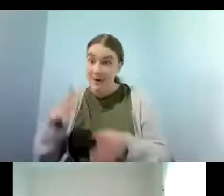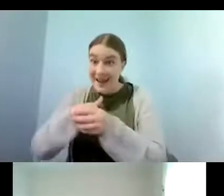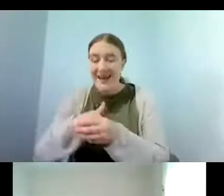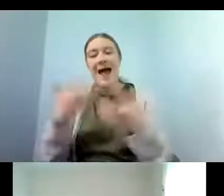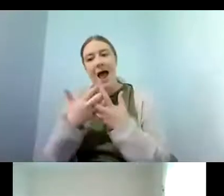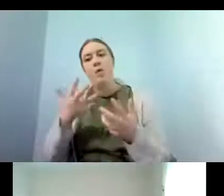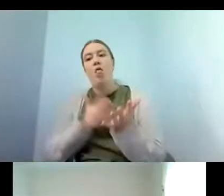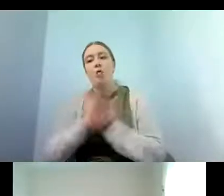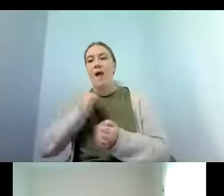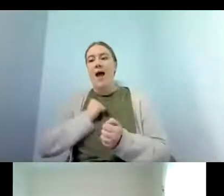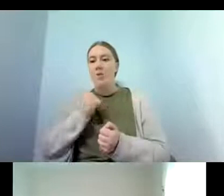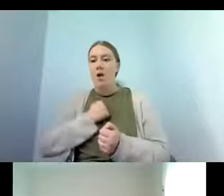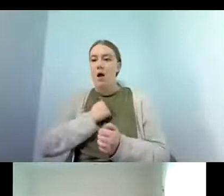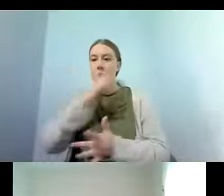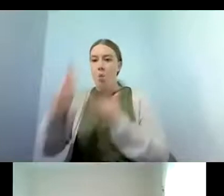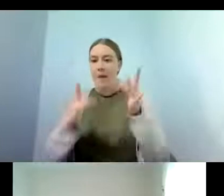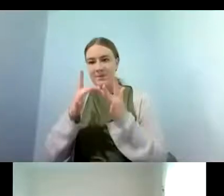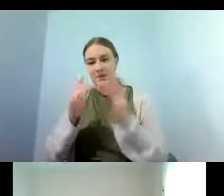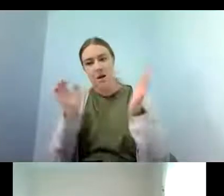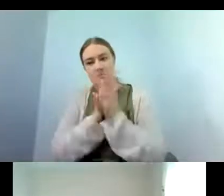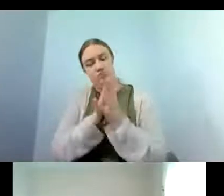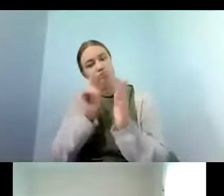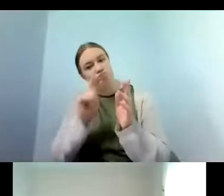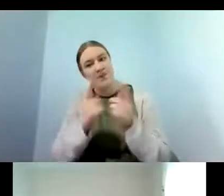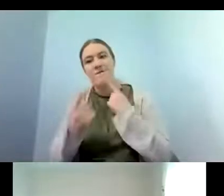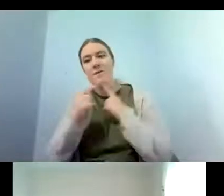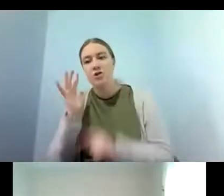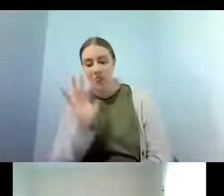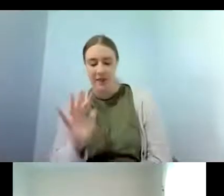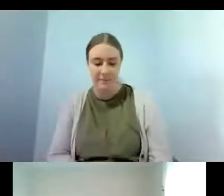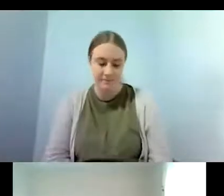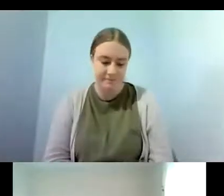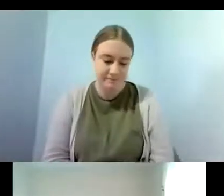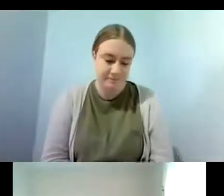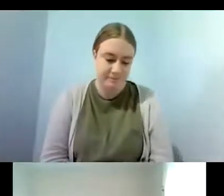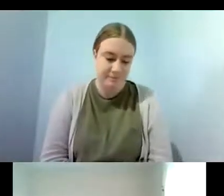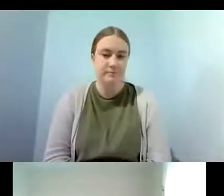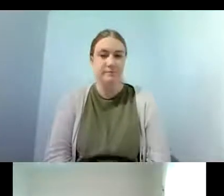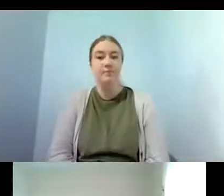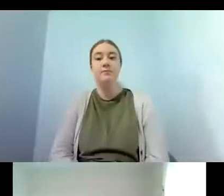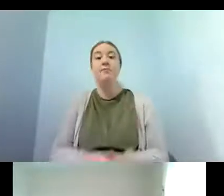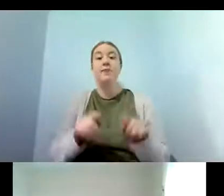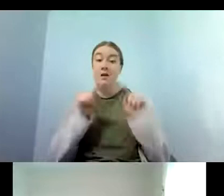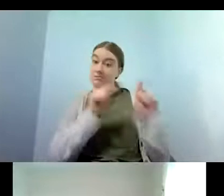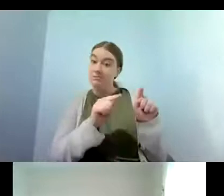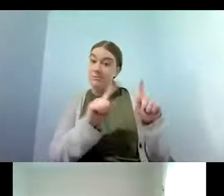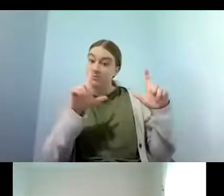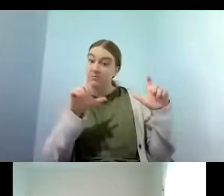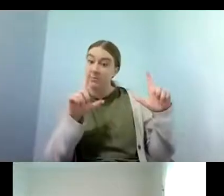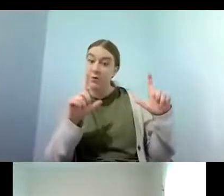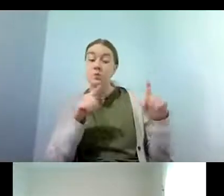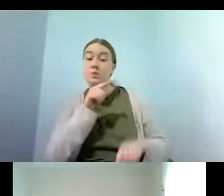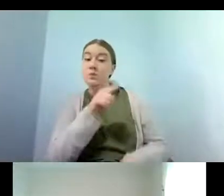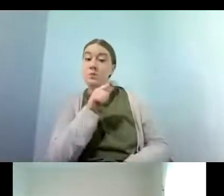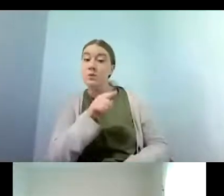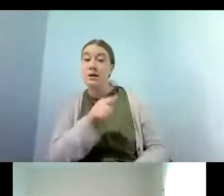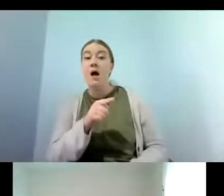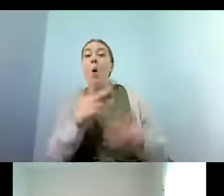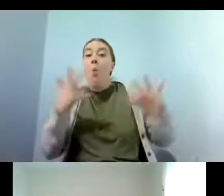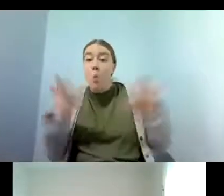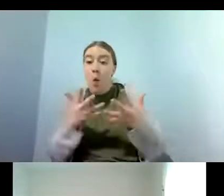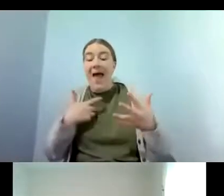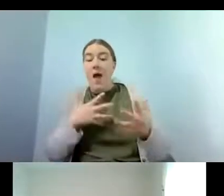going to post a link to now um and this is just um an image of where we count the fish in tewkesbury